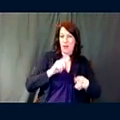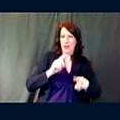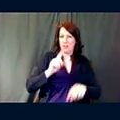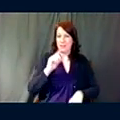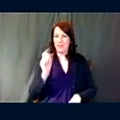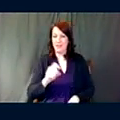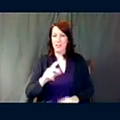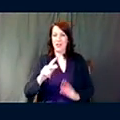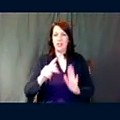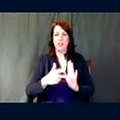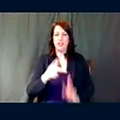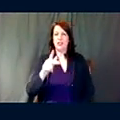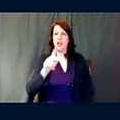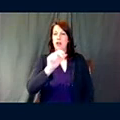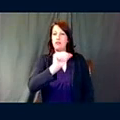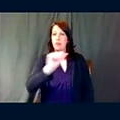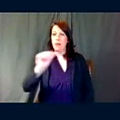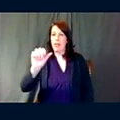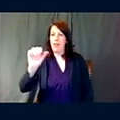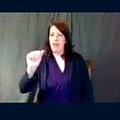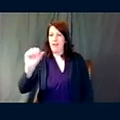CAITLIN BURGDORF WHO WAS